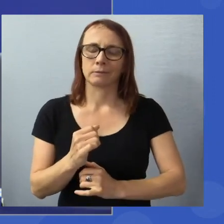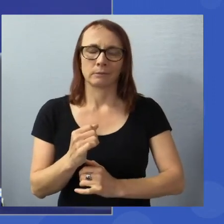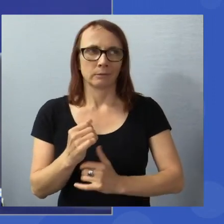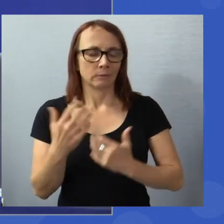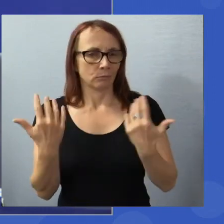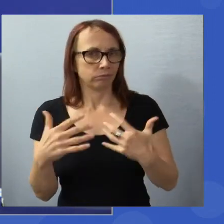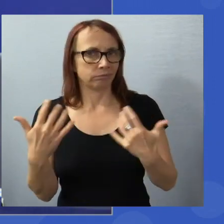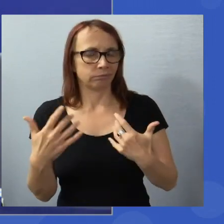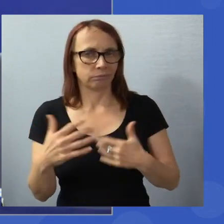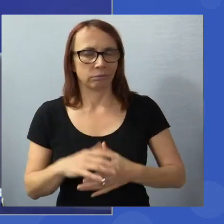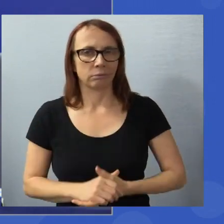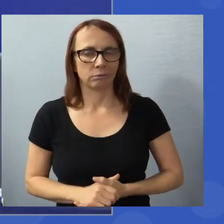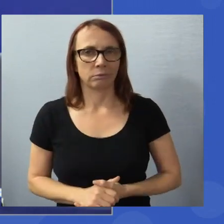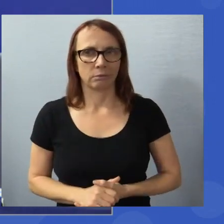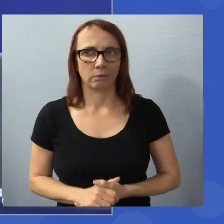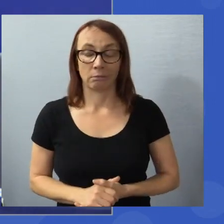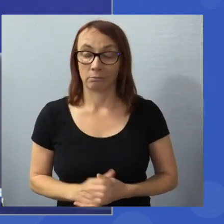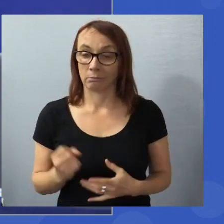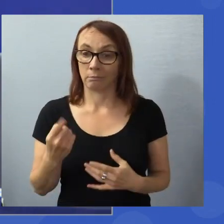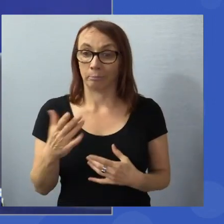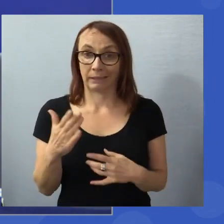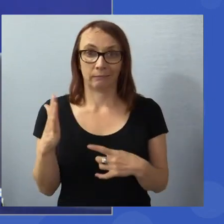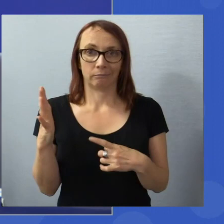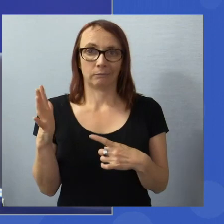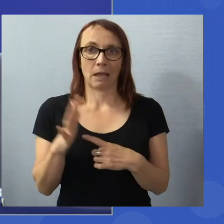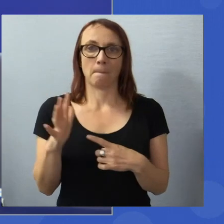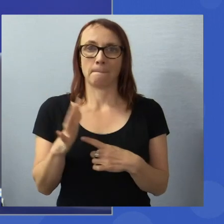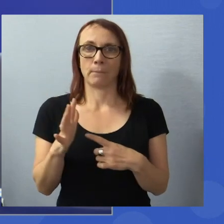think and we've really had a very important and pivotal weekend for the